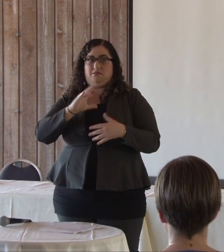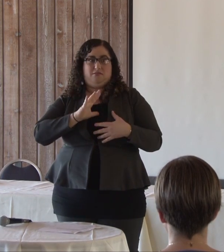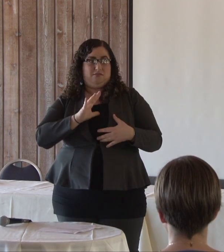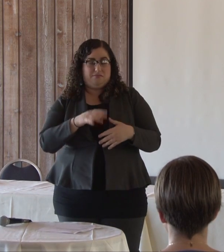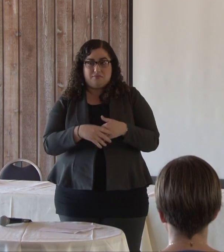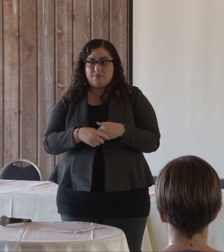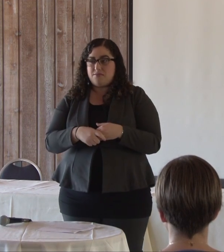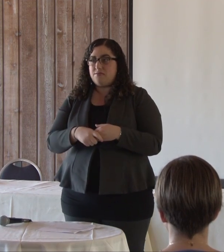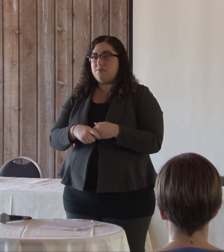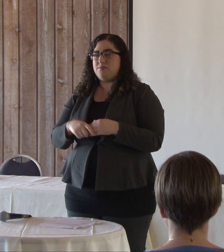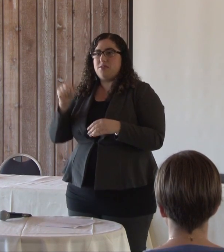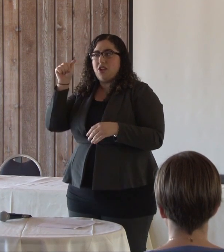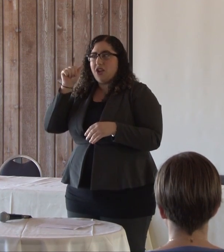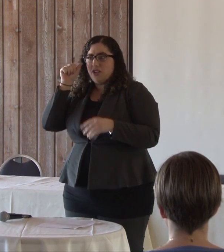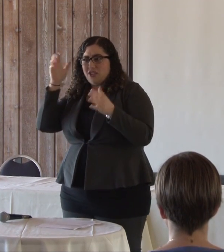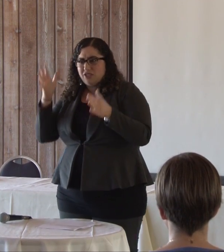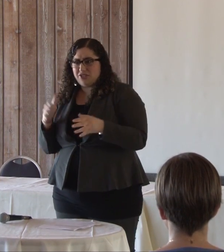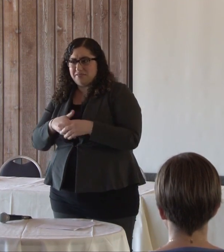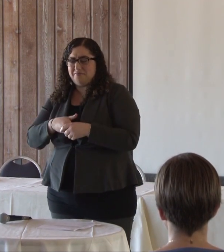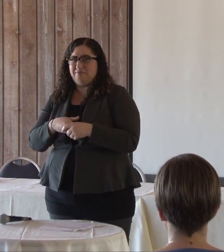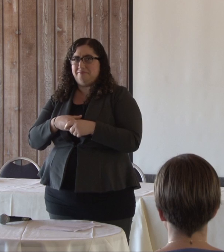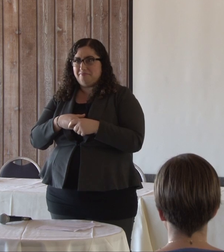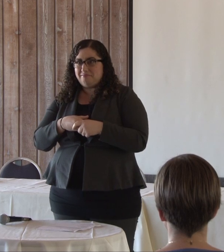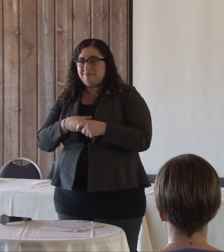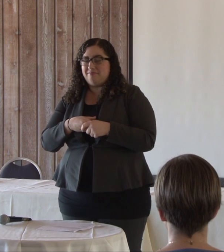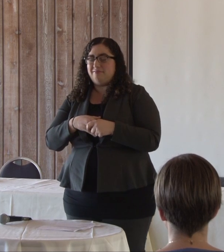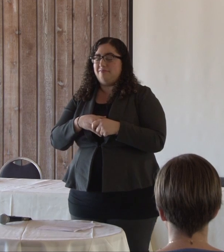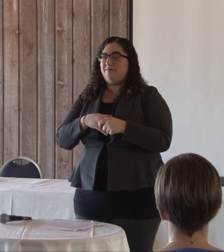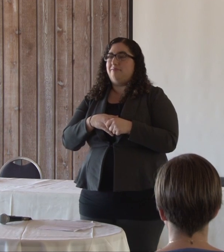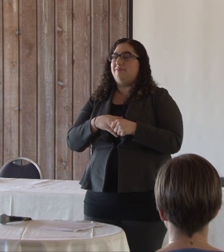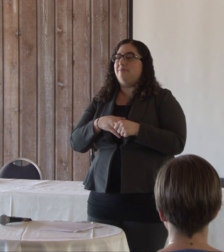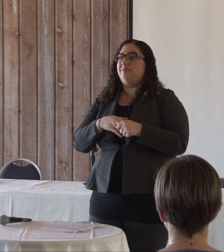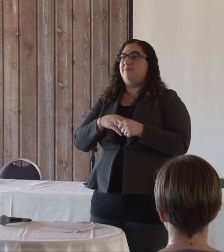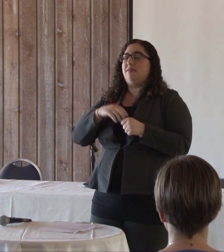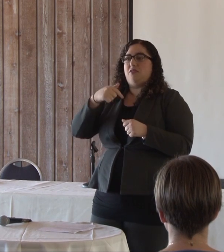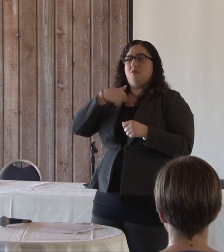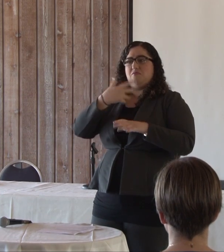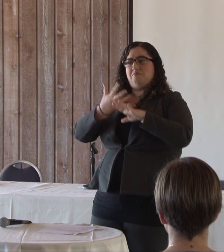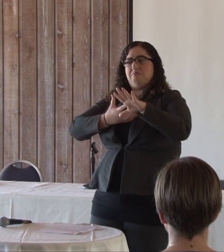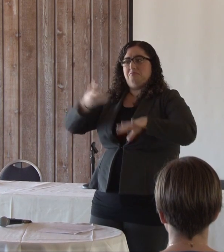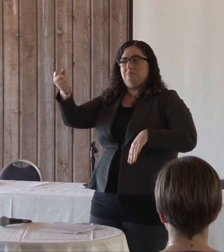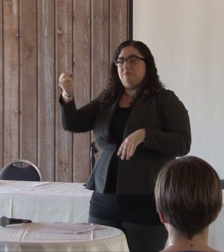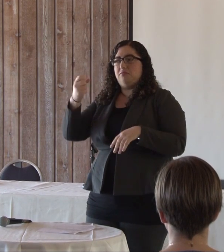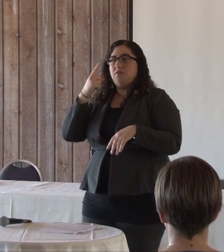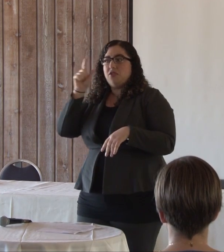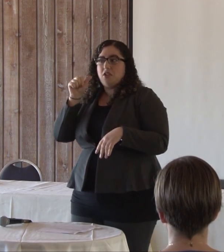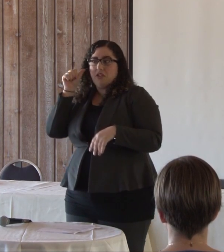with real doctors and psychologists and nurses, and counselors was new for me. They had audiologists here.